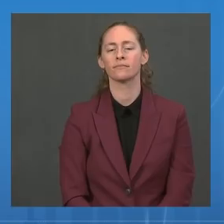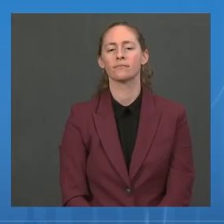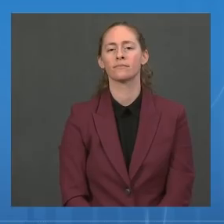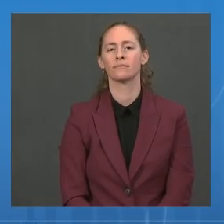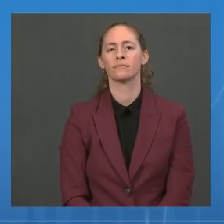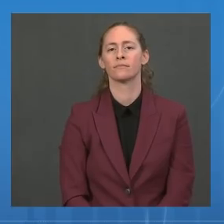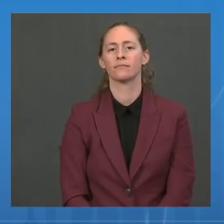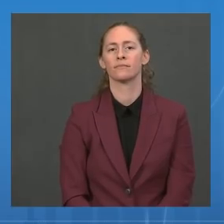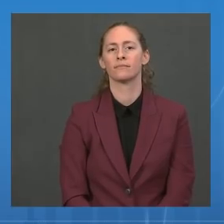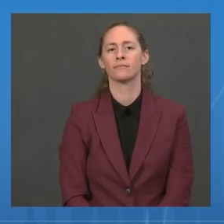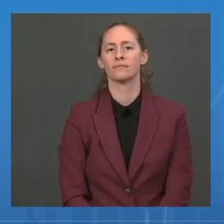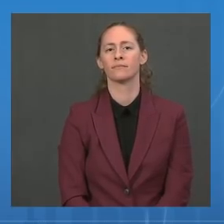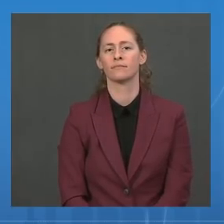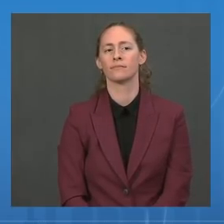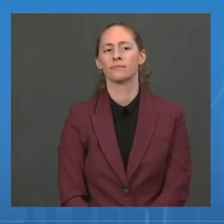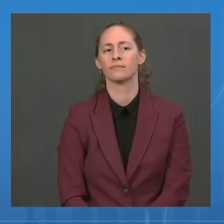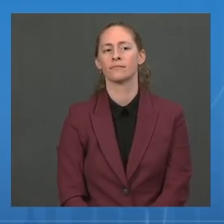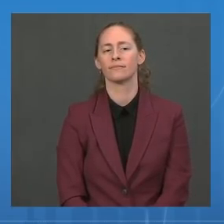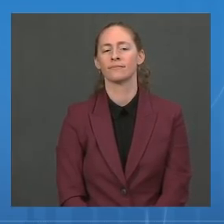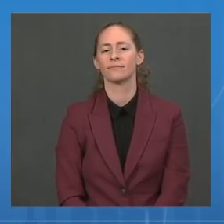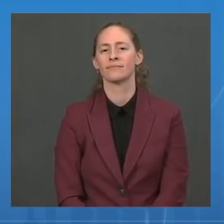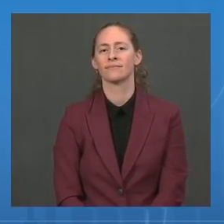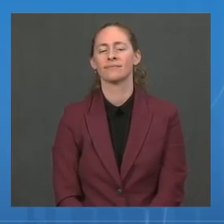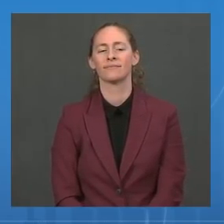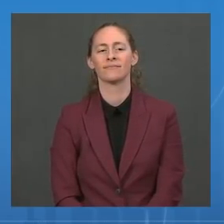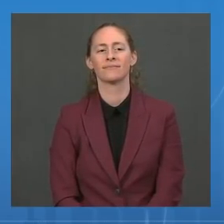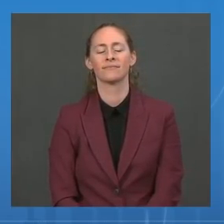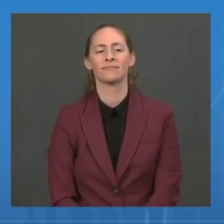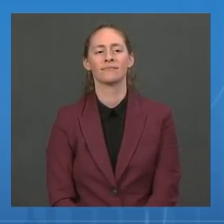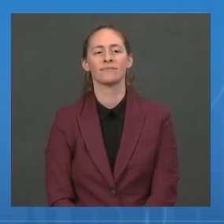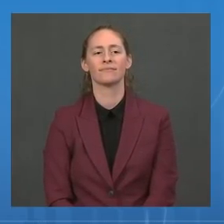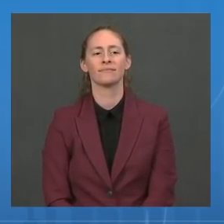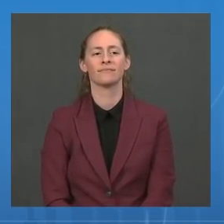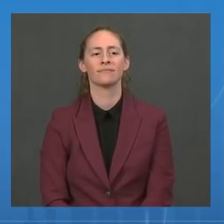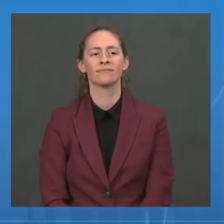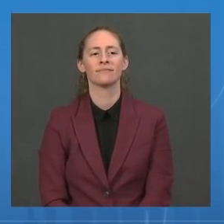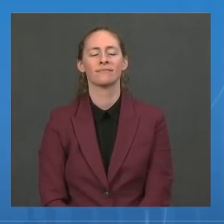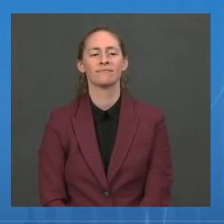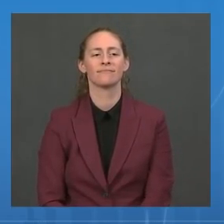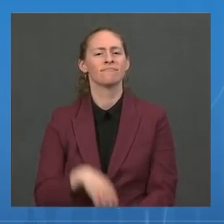The Press: Hi there. I wanted to see if you could react to this news from Merck